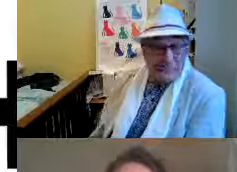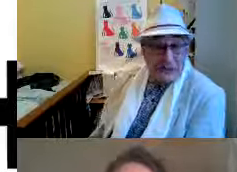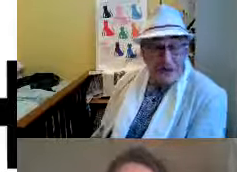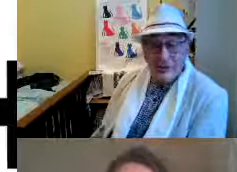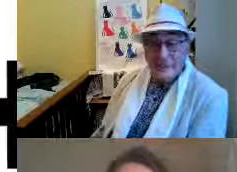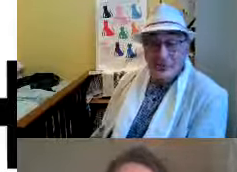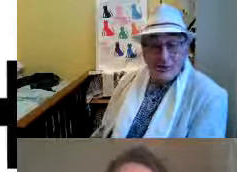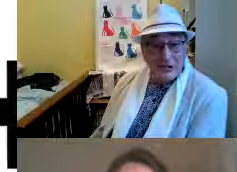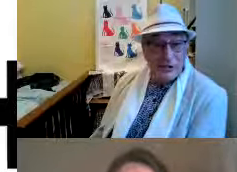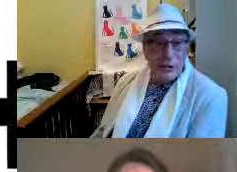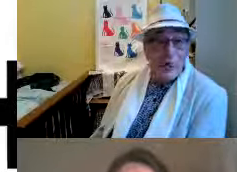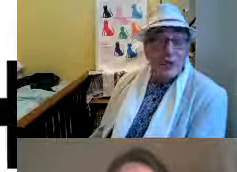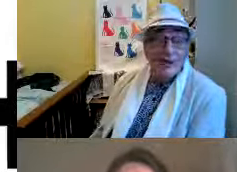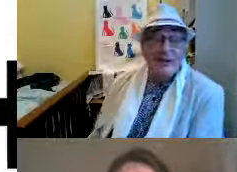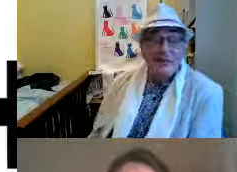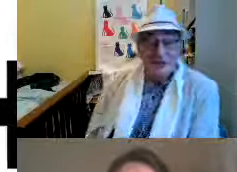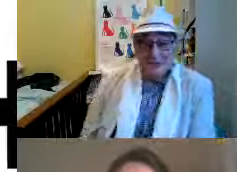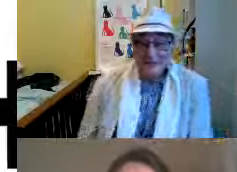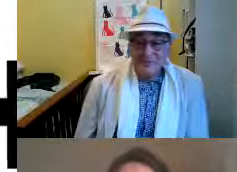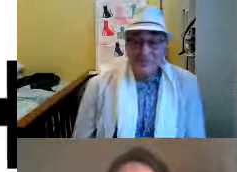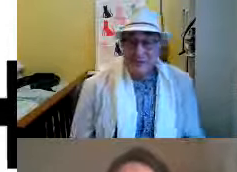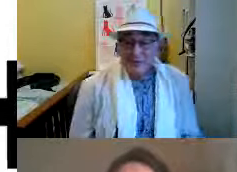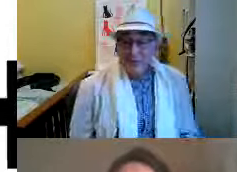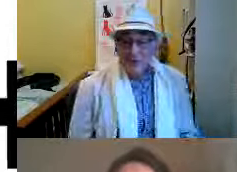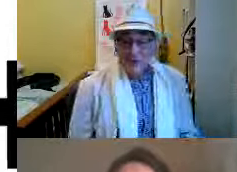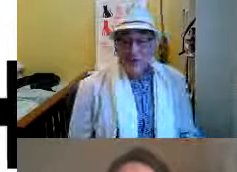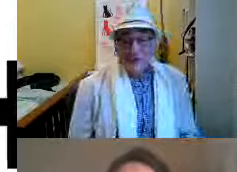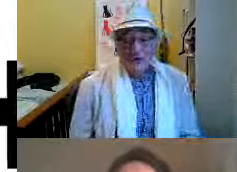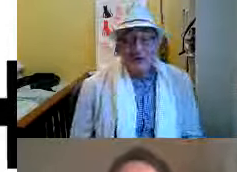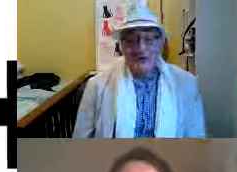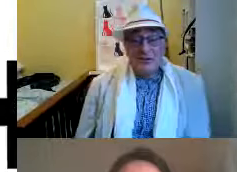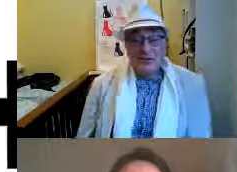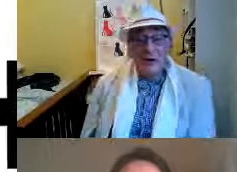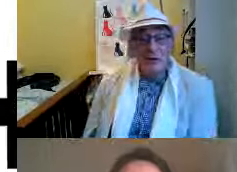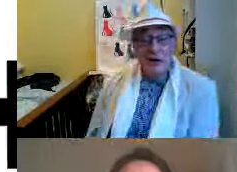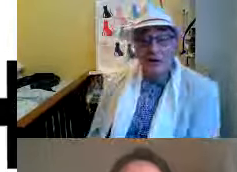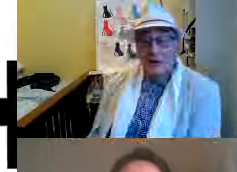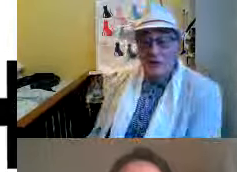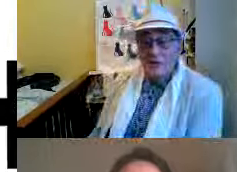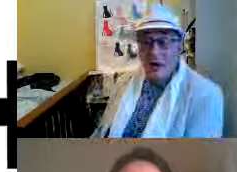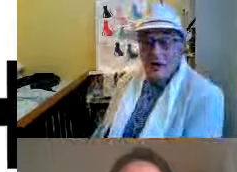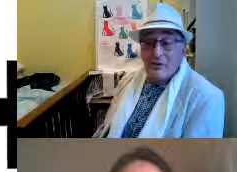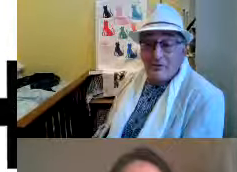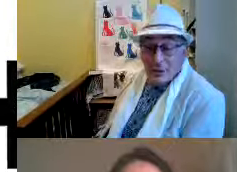come out of lockdown what would they have done because as you know dardar grew out of the first